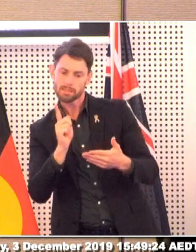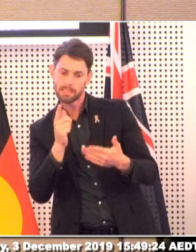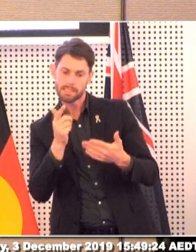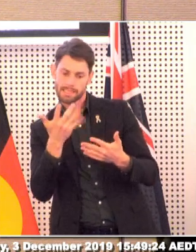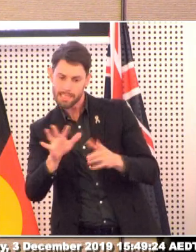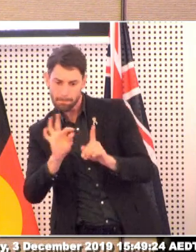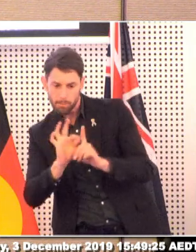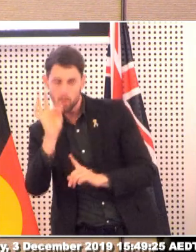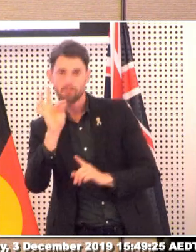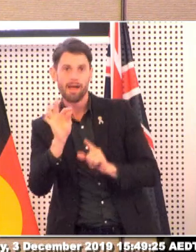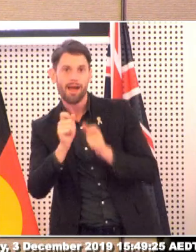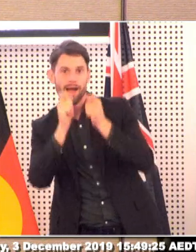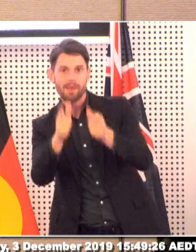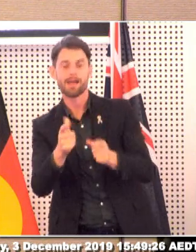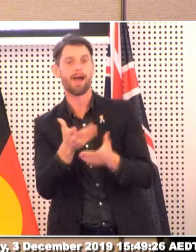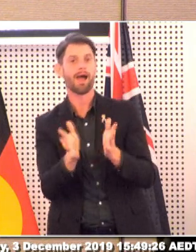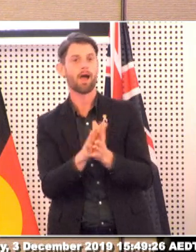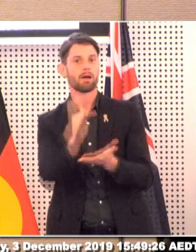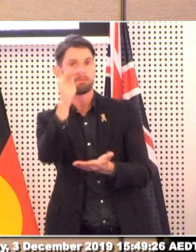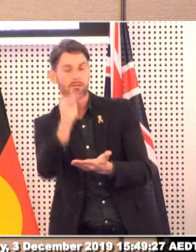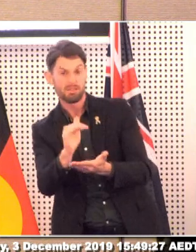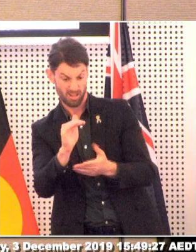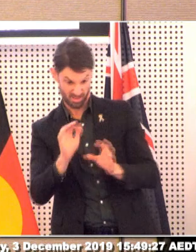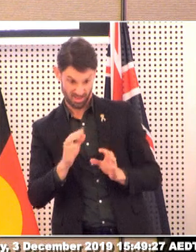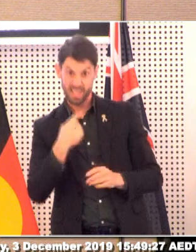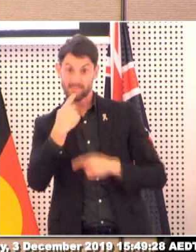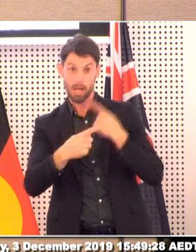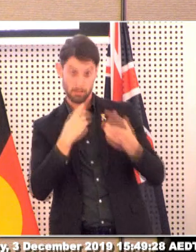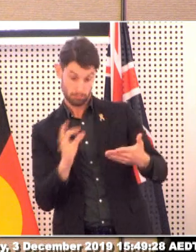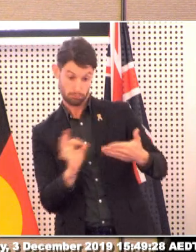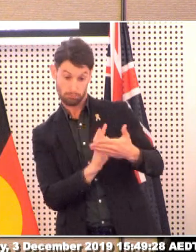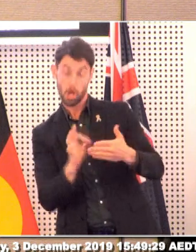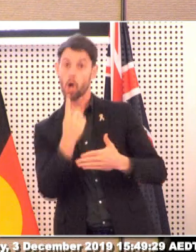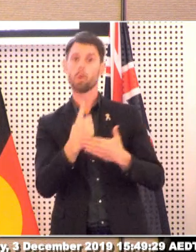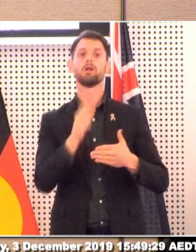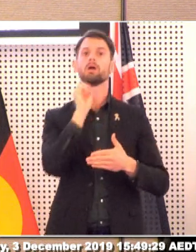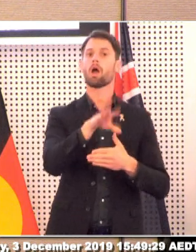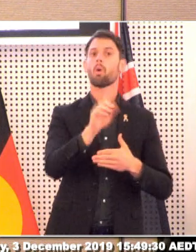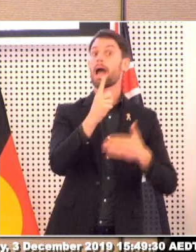So the incident might be documented but there’s no “what have we done about that,” even filled in in the report.